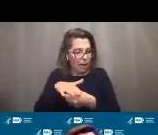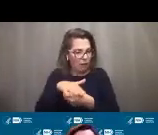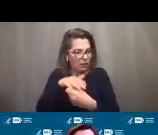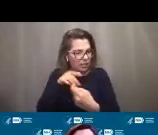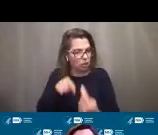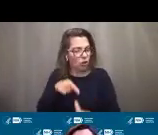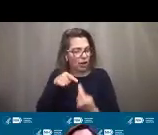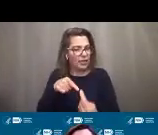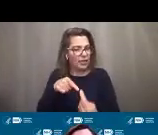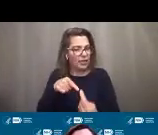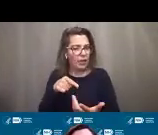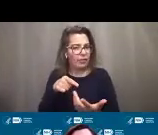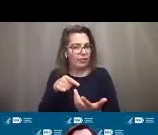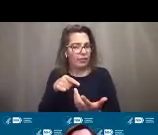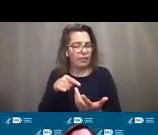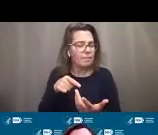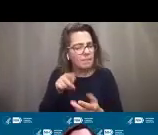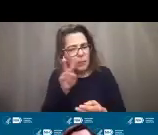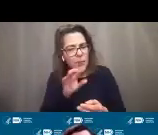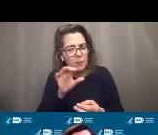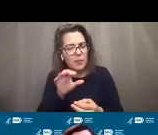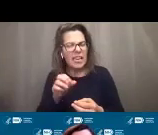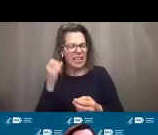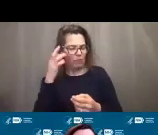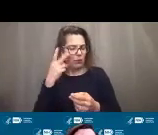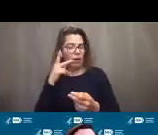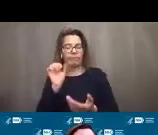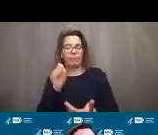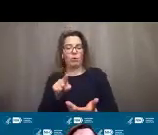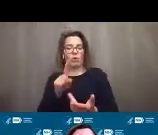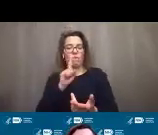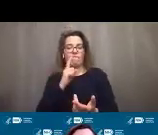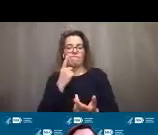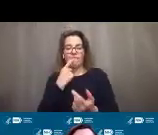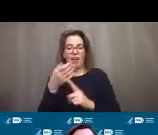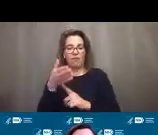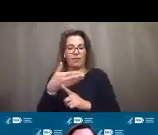All right. Before I move to the next slide, I'm going to check in again with that poll